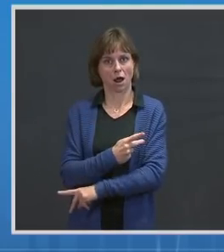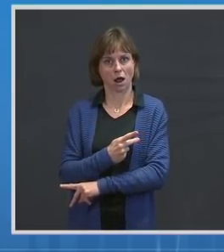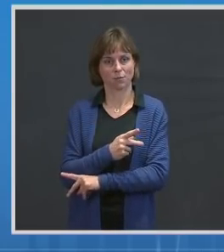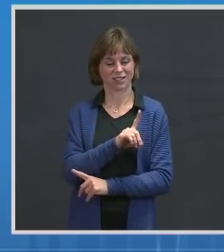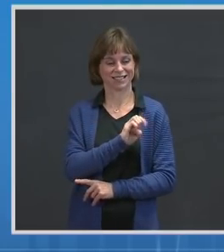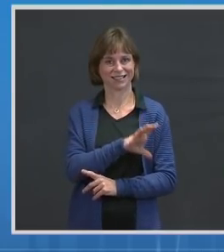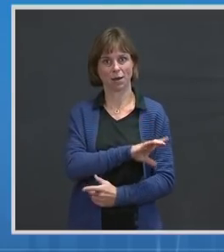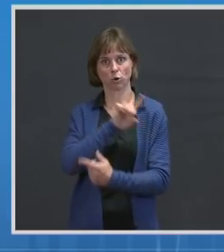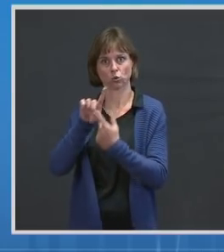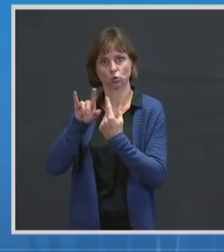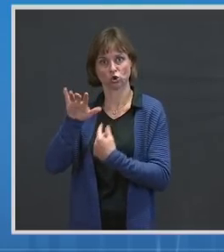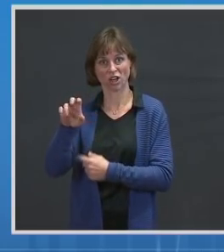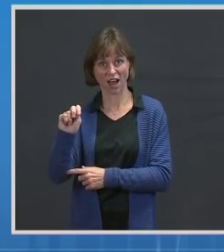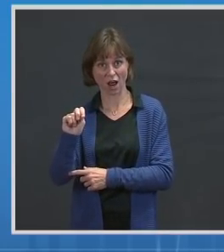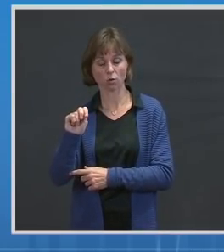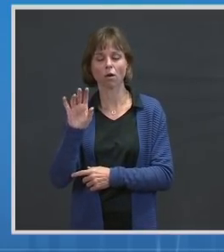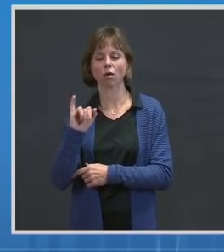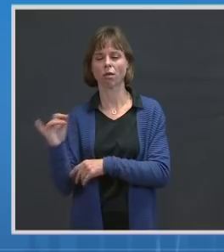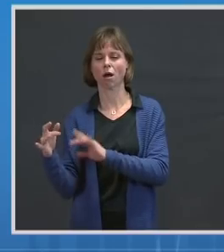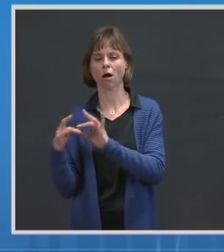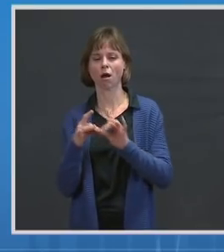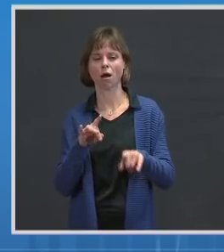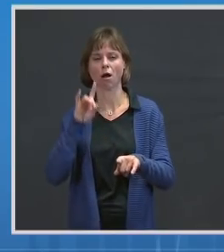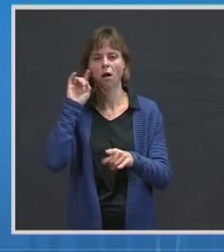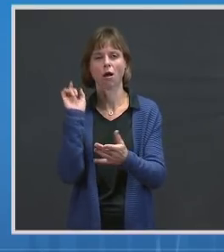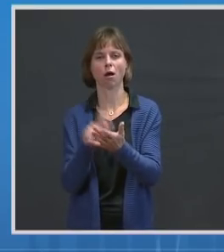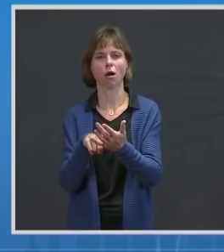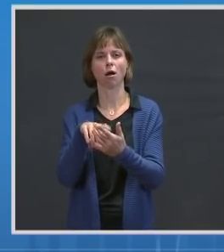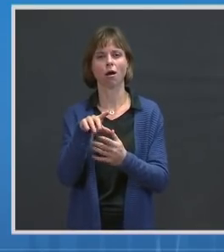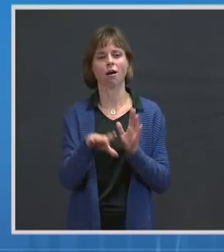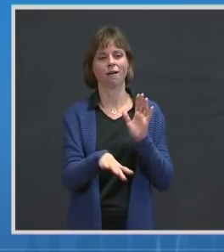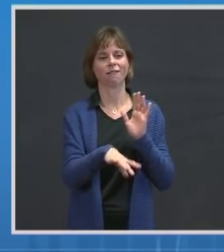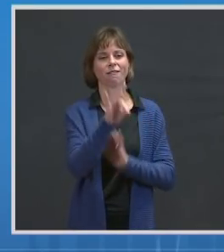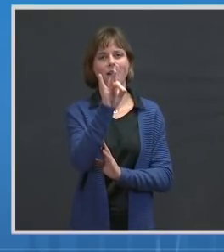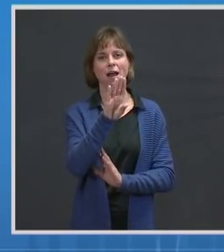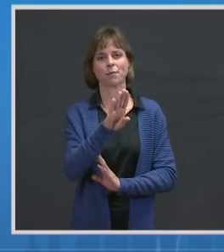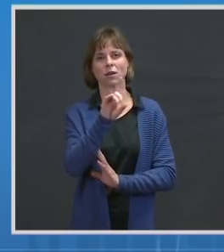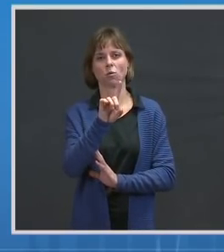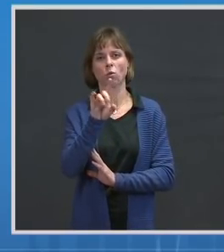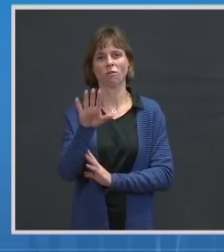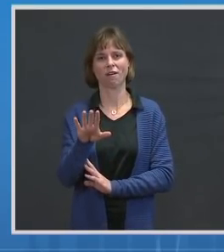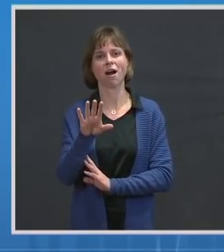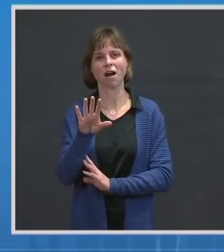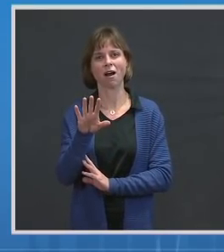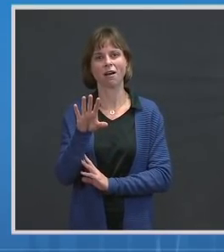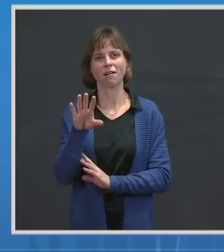which coincided with the detection of the B1351 variant in specimens collected in December.